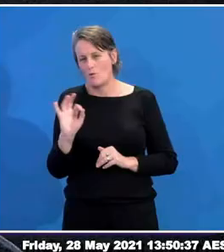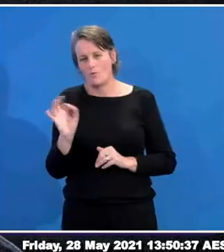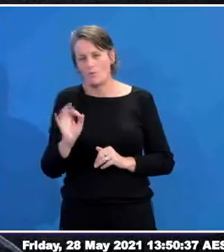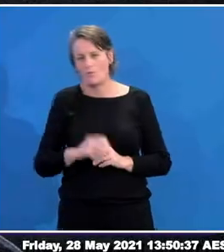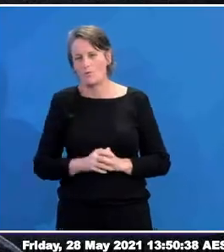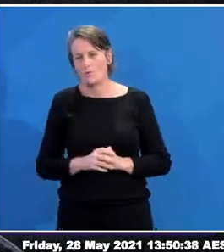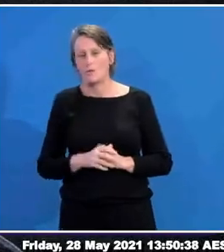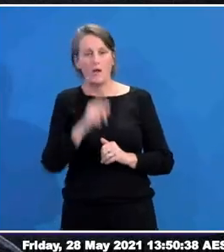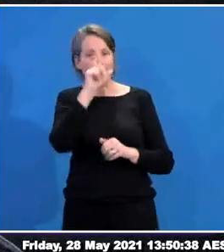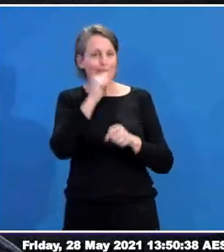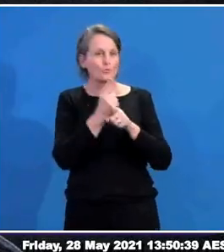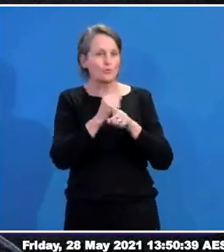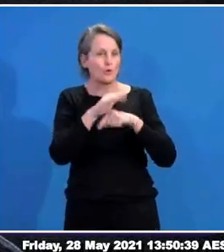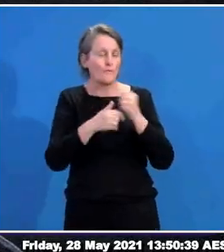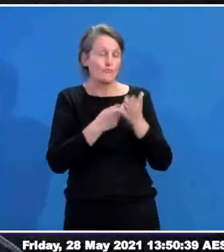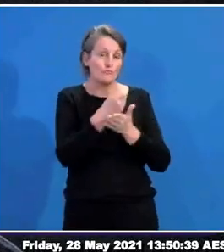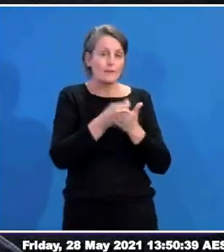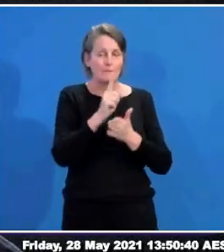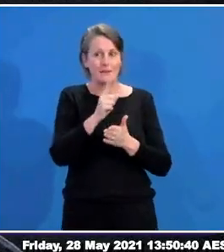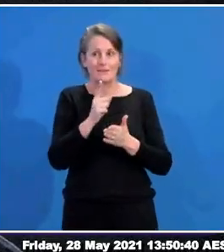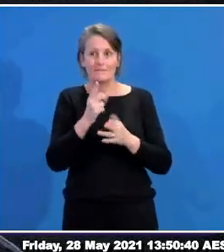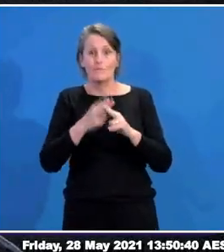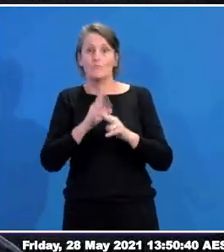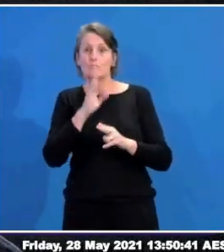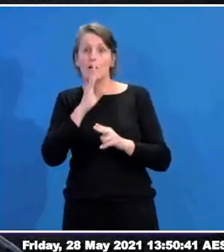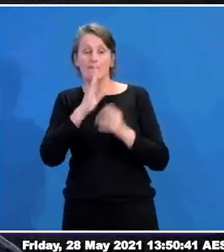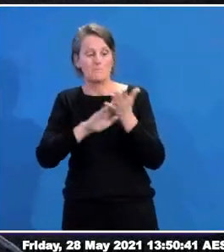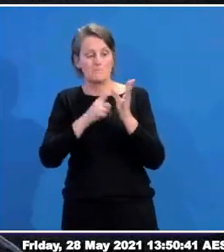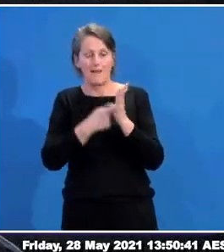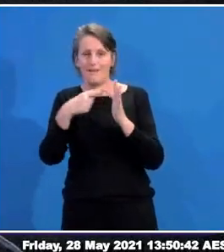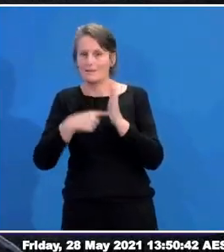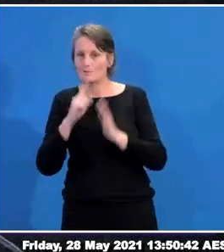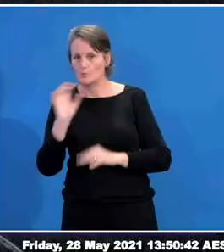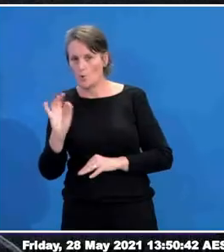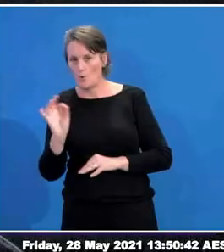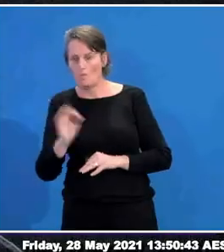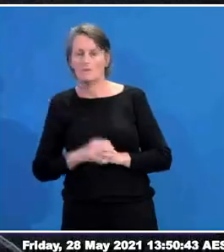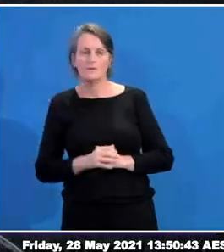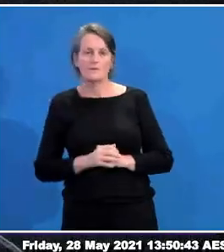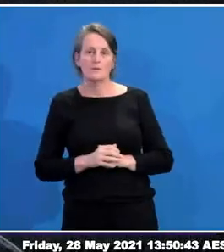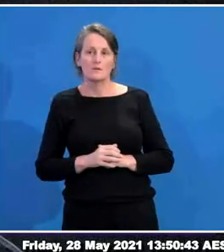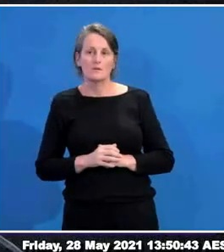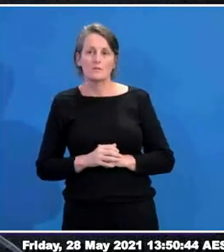I can come back to the rental market, but this is usually where an SDA provider will